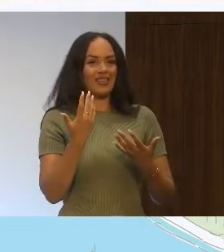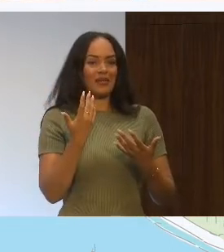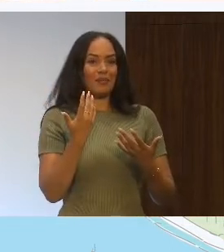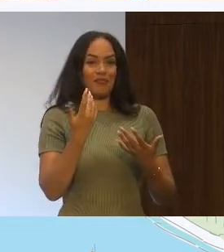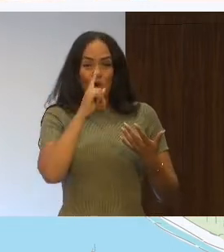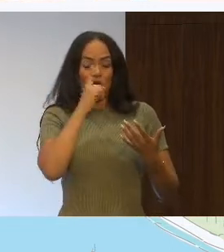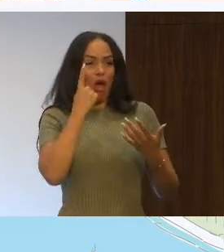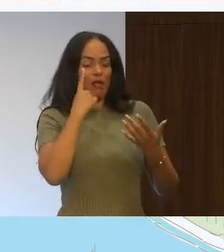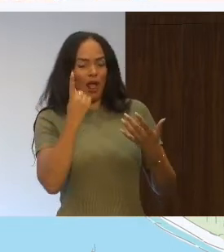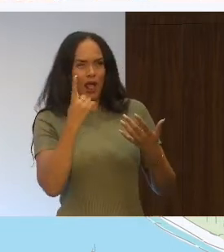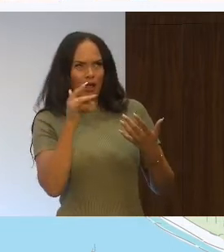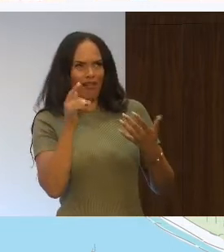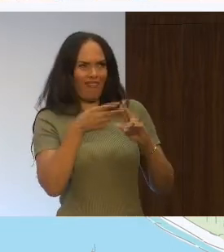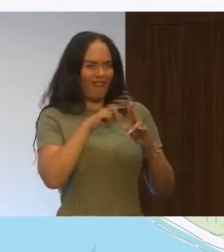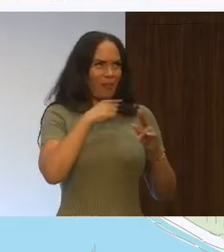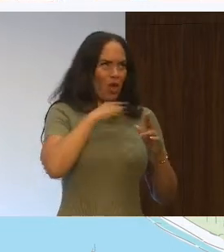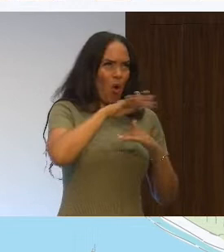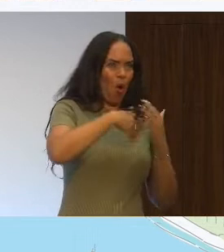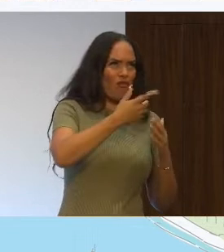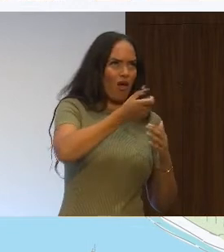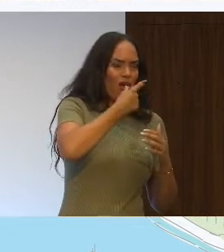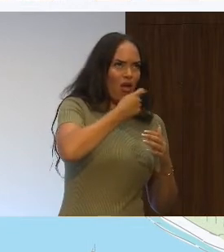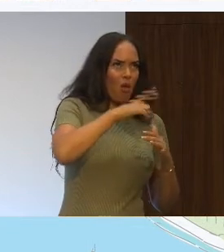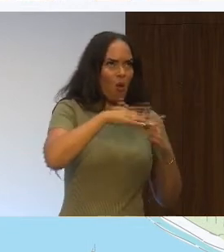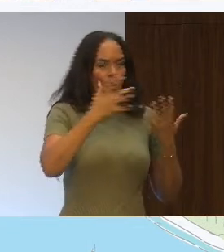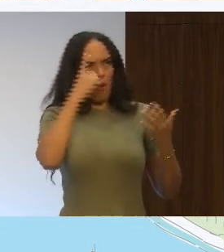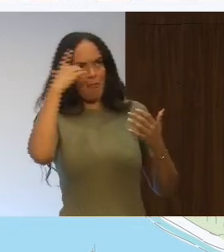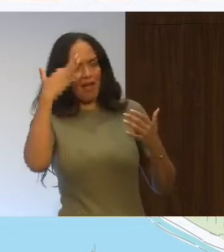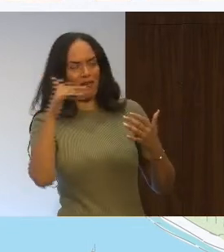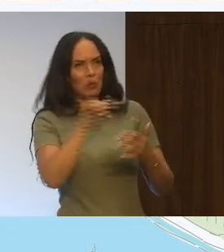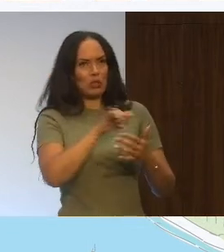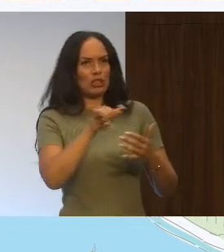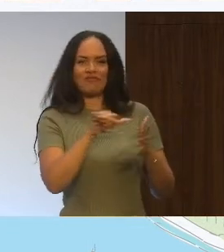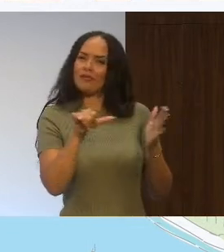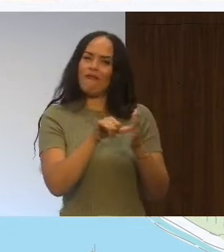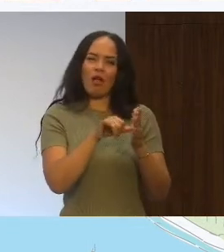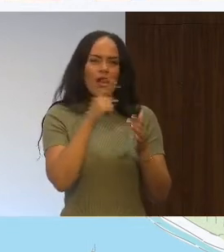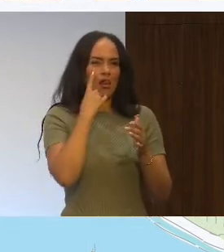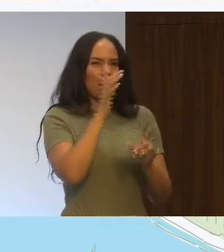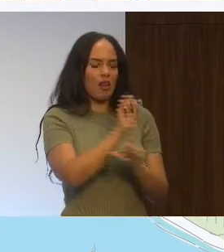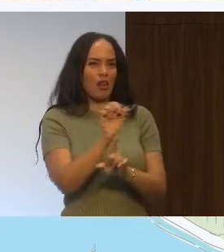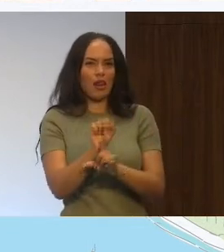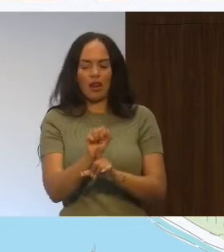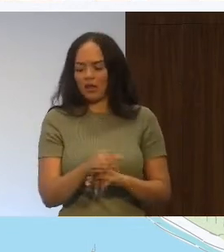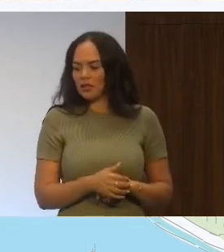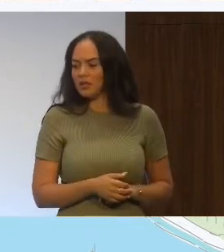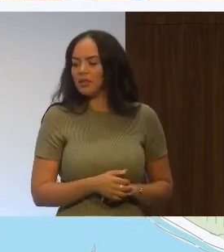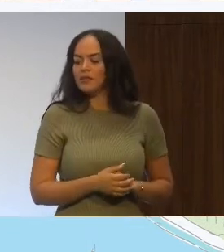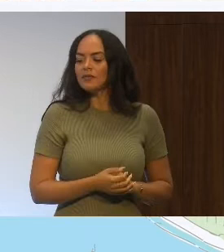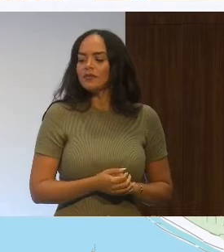So that's a pretty miserable place to be. Okay. Are they safe with migraine aura?